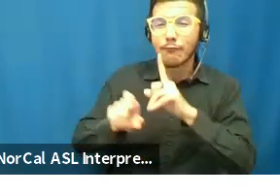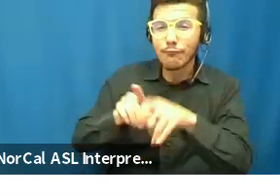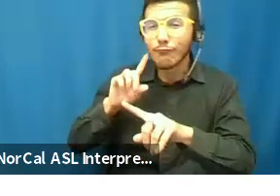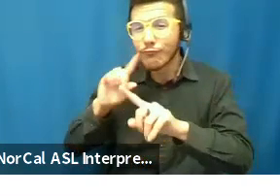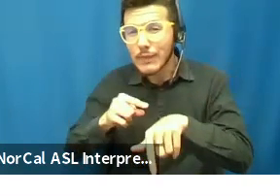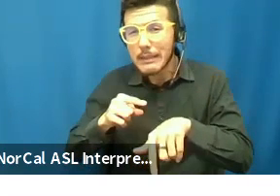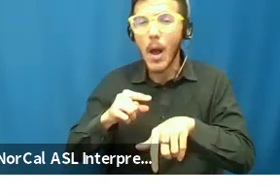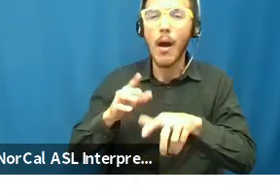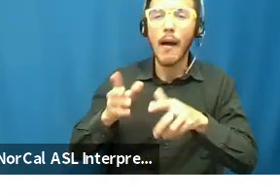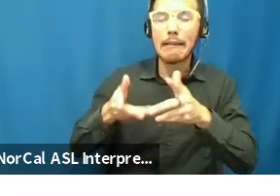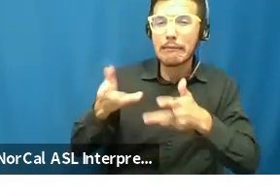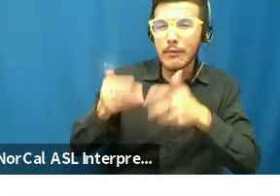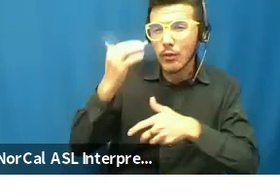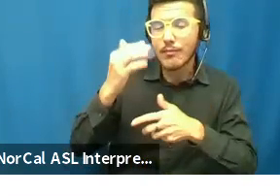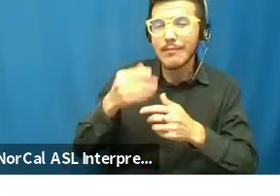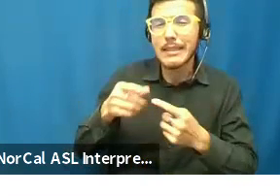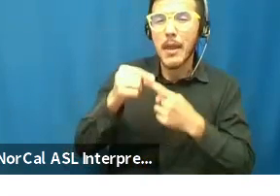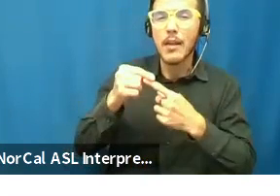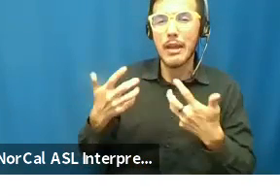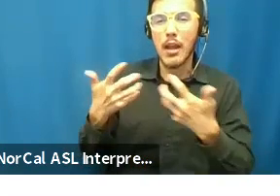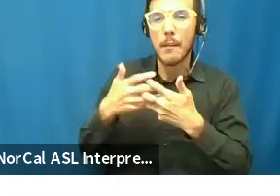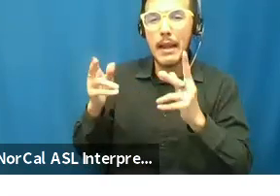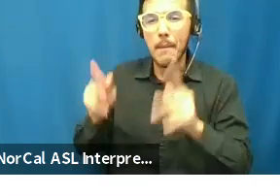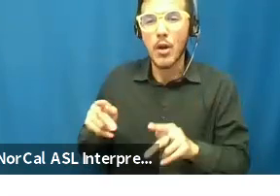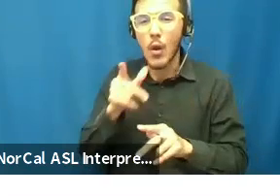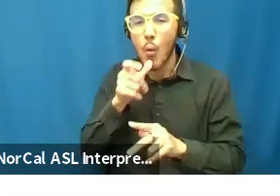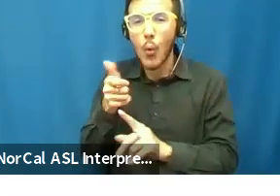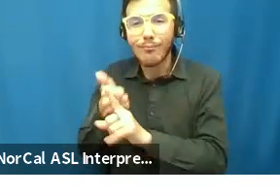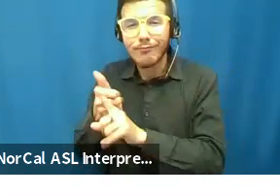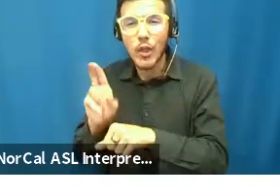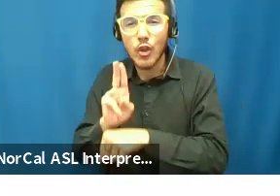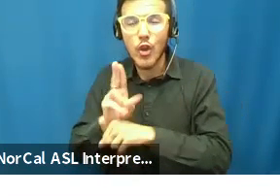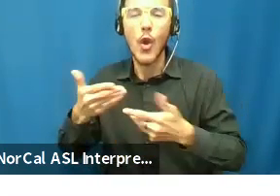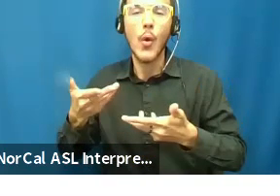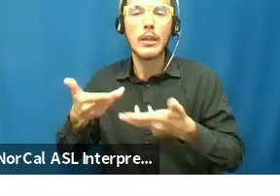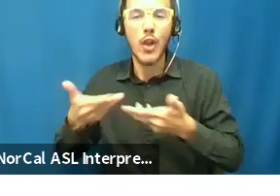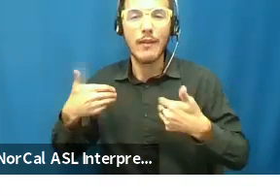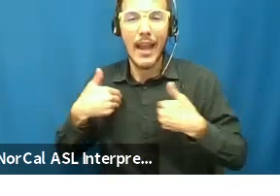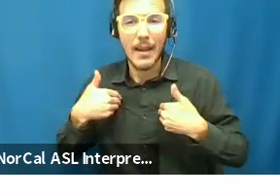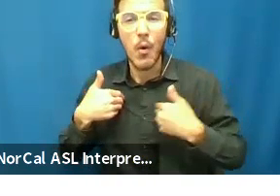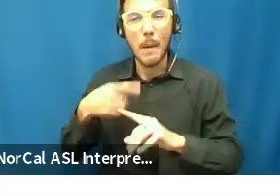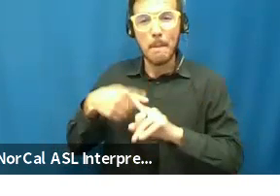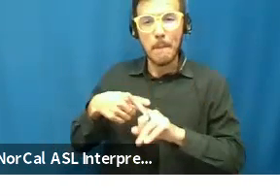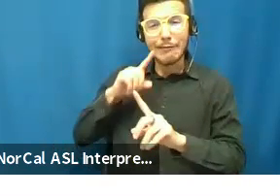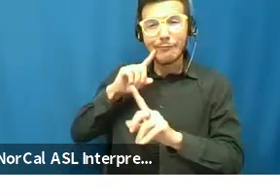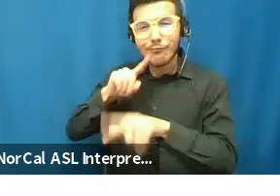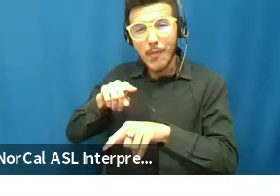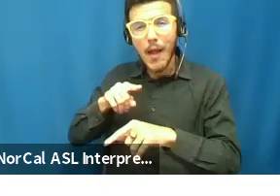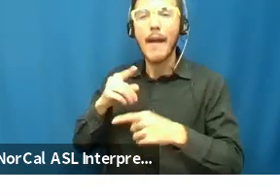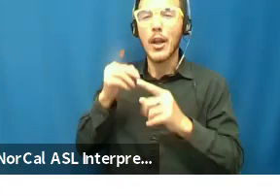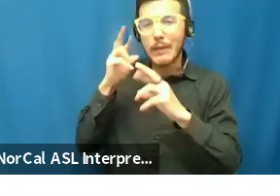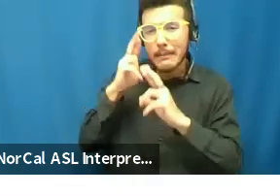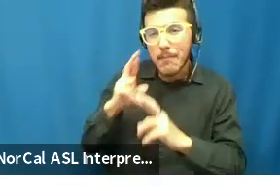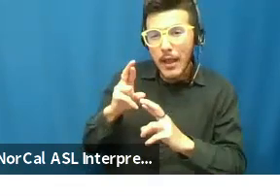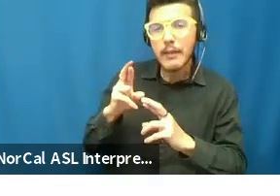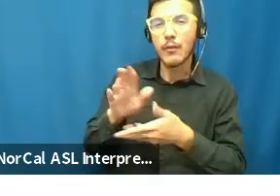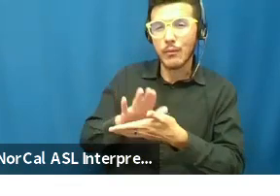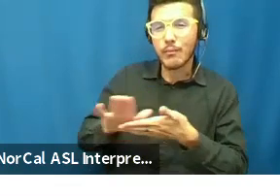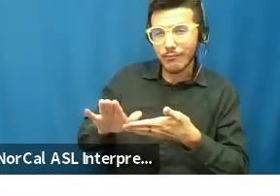someone who uses a service animal, and to do so in a very polite and respectable way. Next slide.